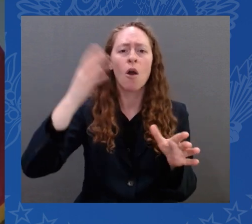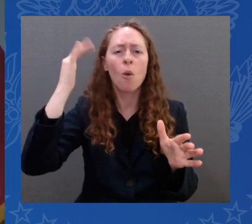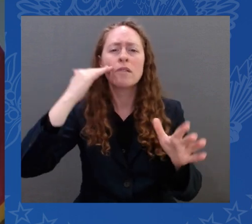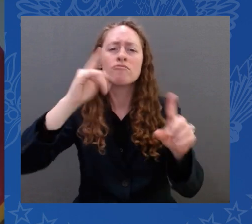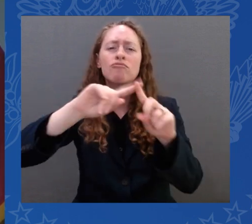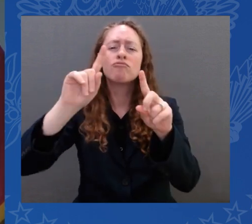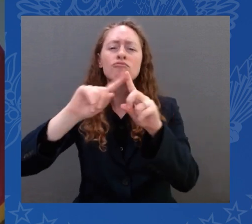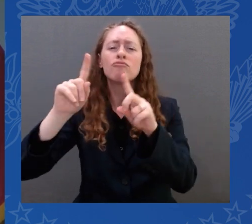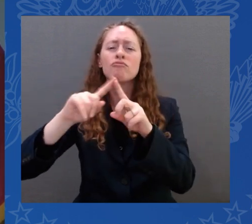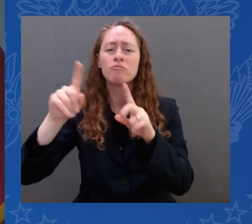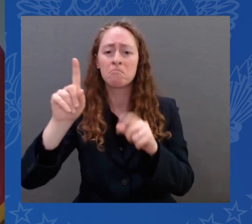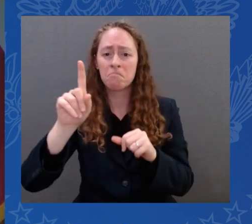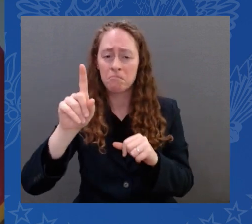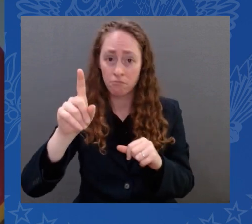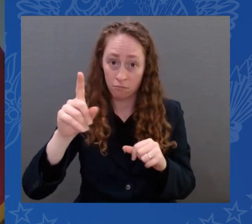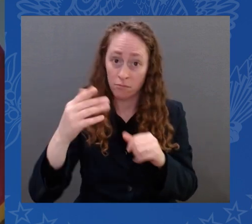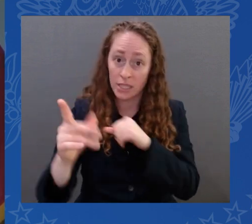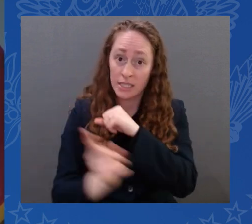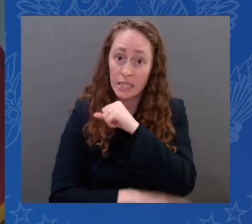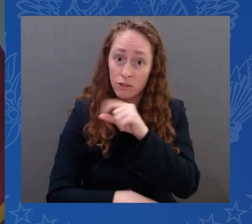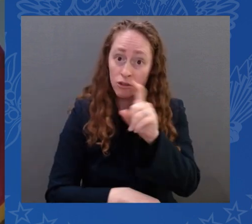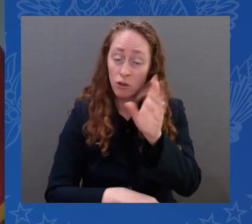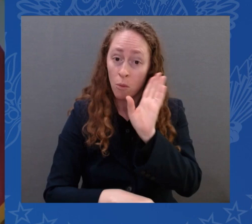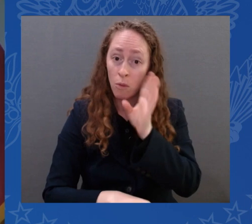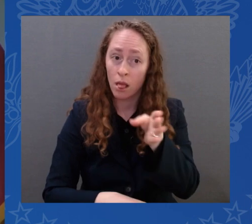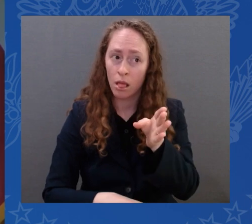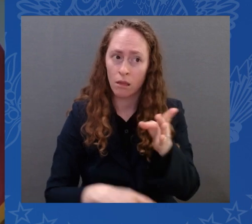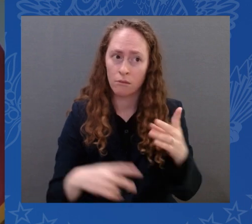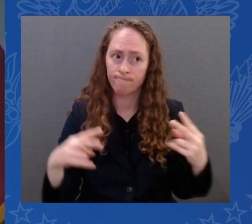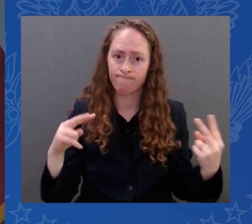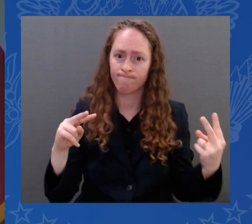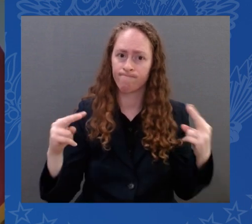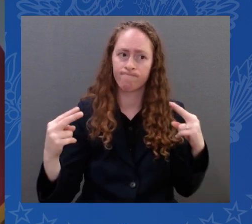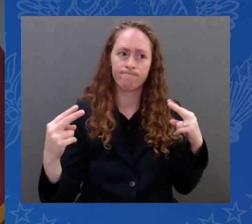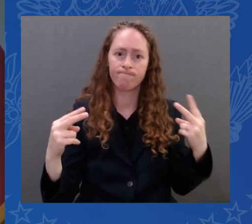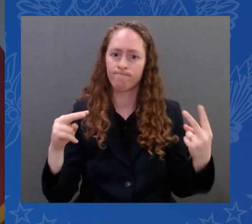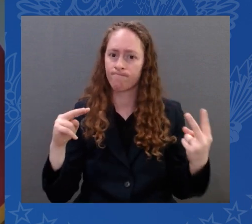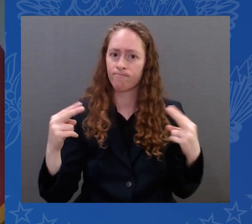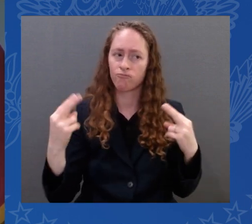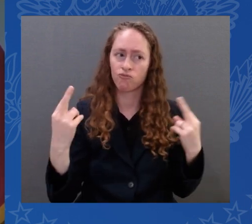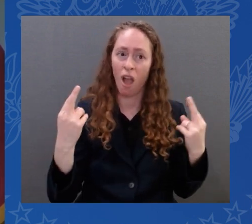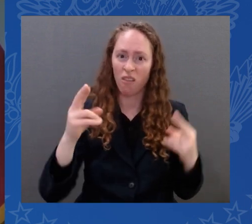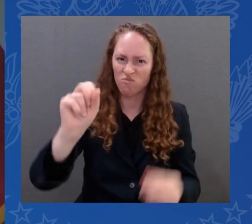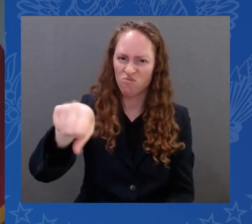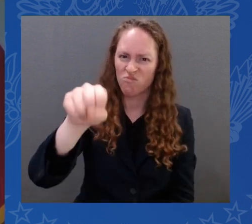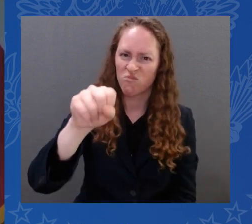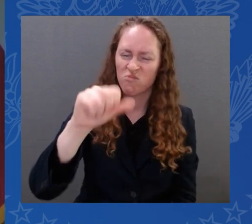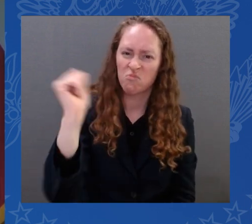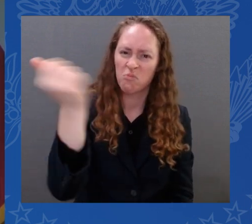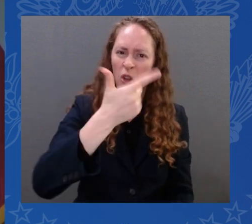The world is moving so rapidly. I need not tell you aviators. Within the next decade,